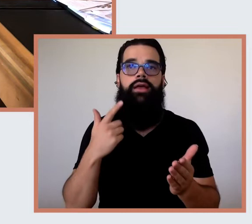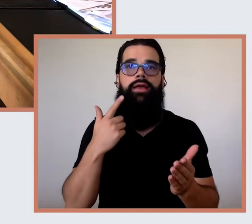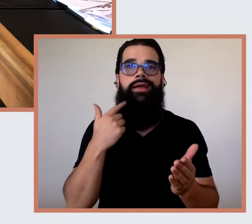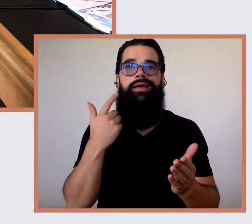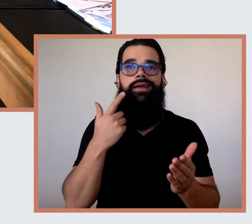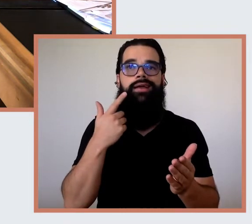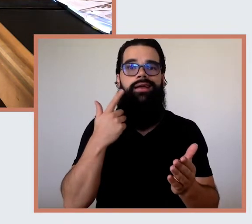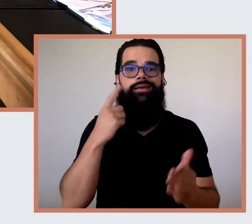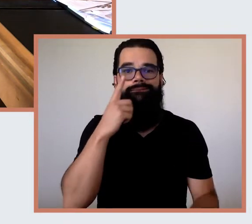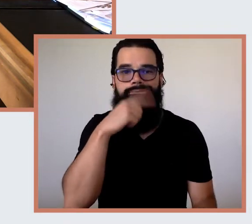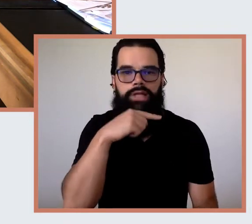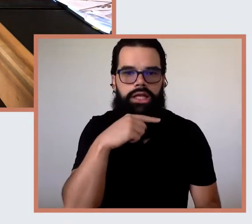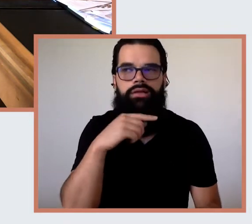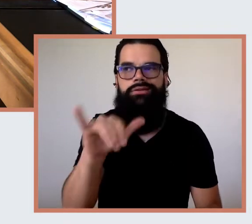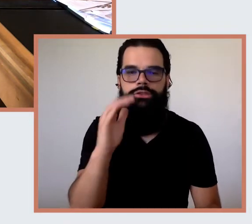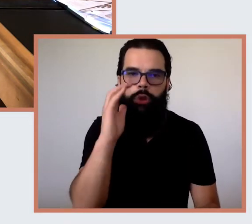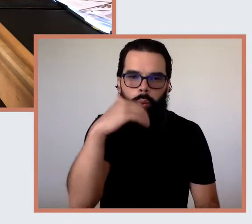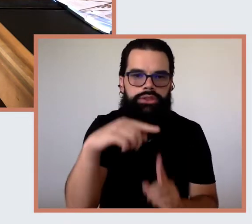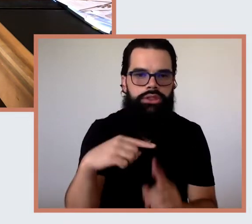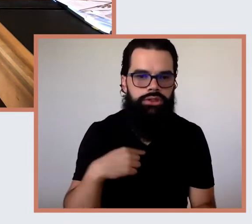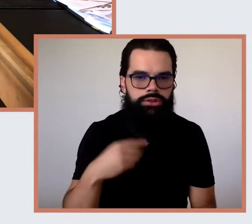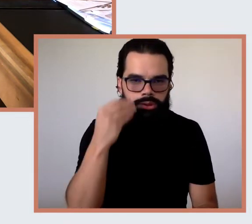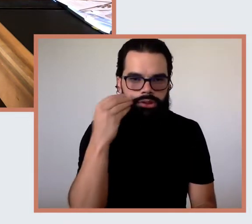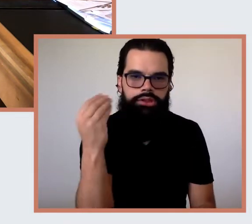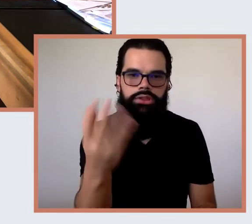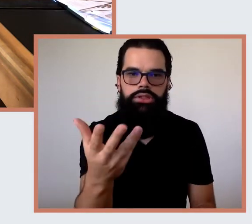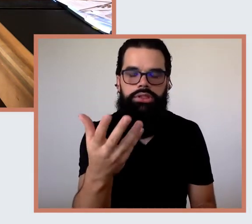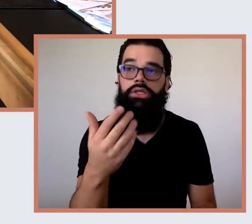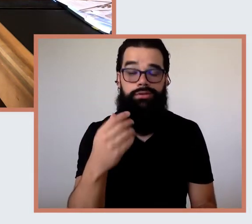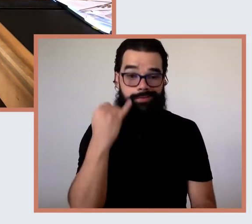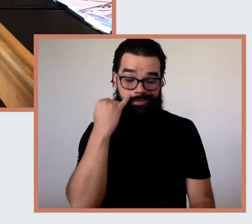it's too fake sounding to me, it's weird.